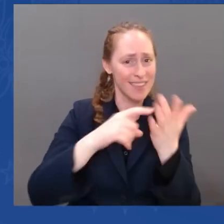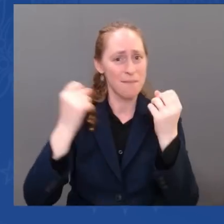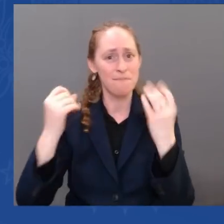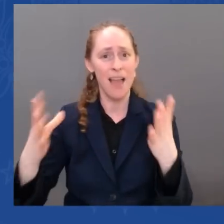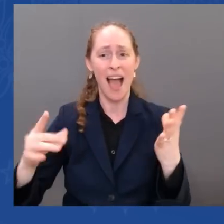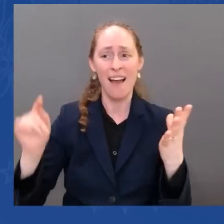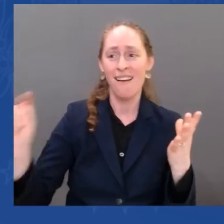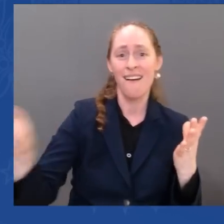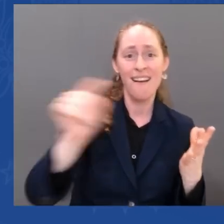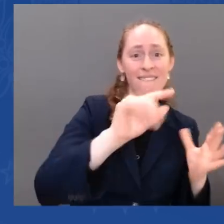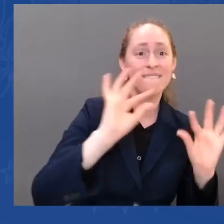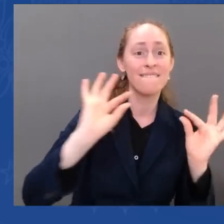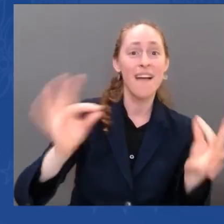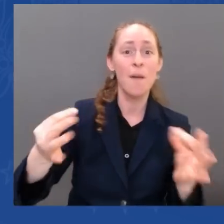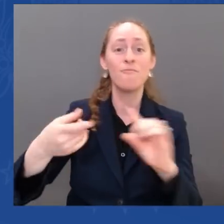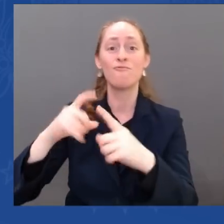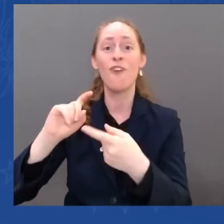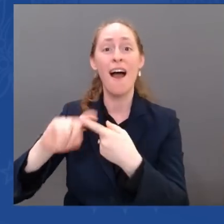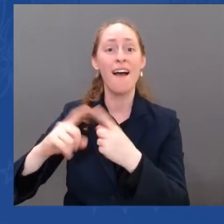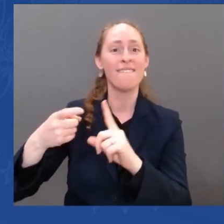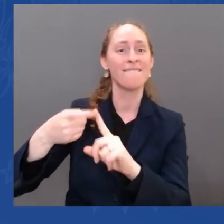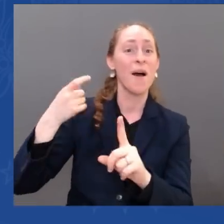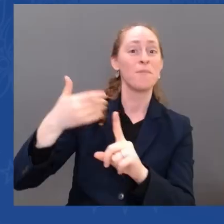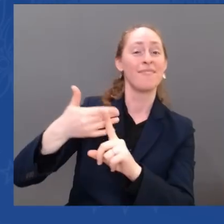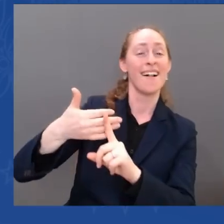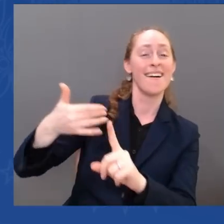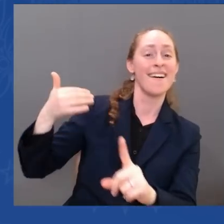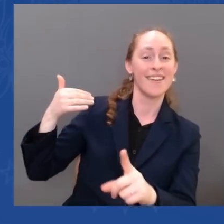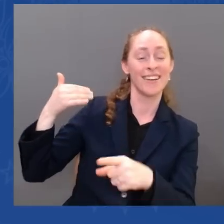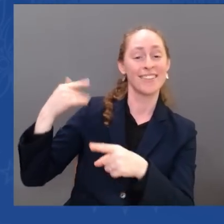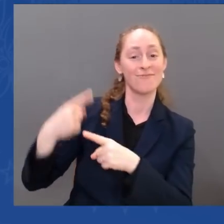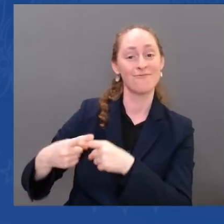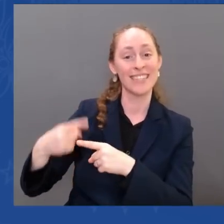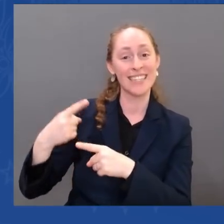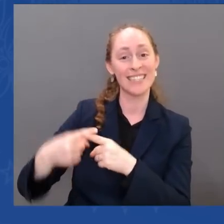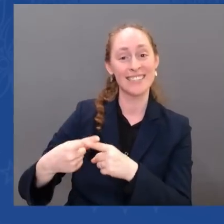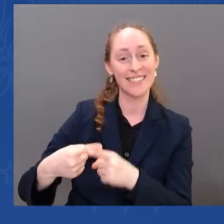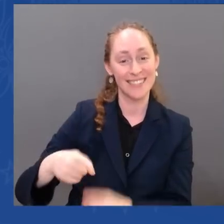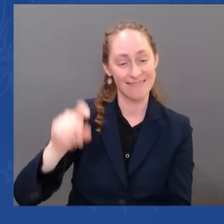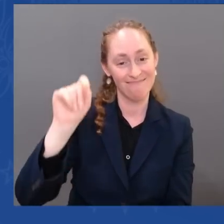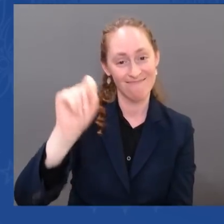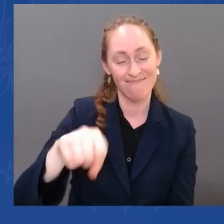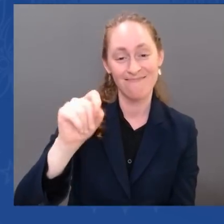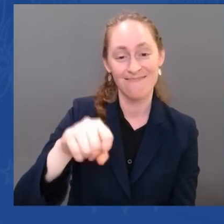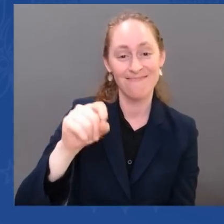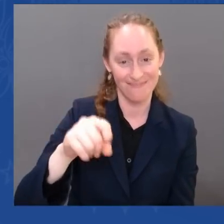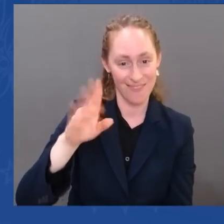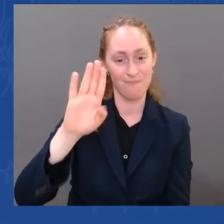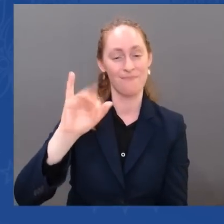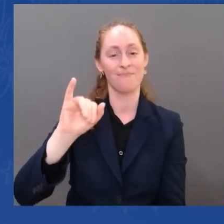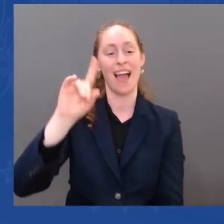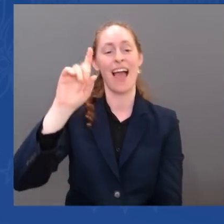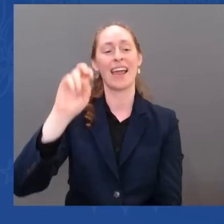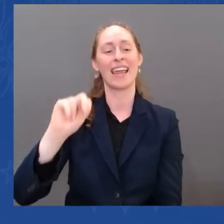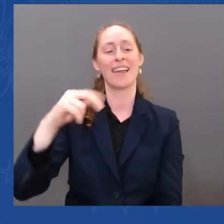They call you "Bidenopolous" -- -- for a reason, although I suggested that maybe you should be called